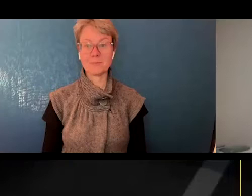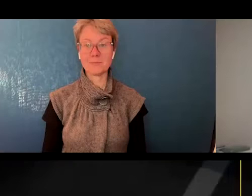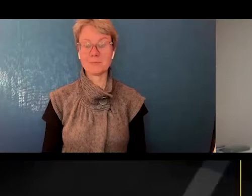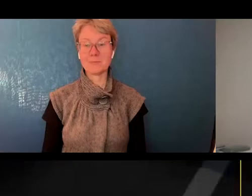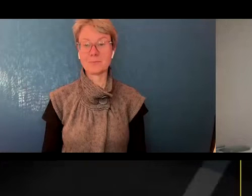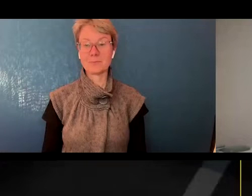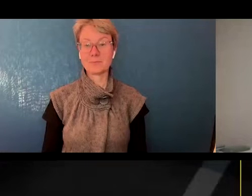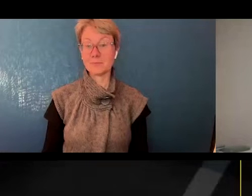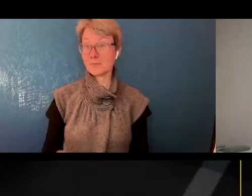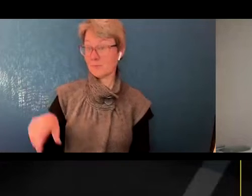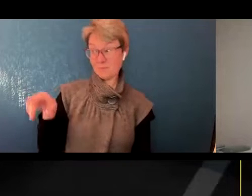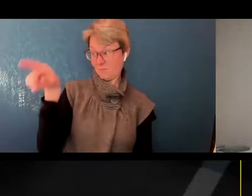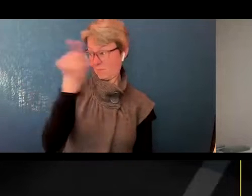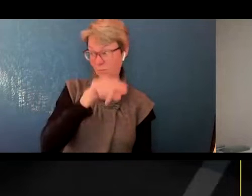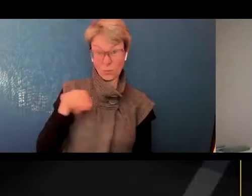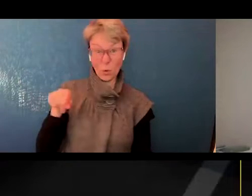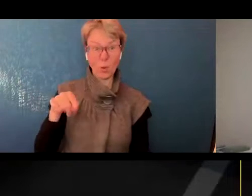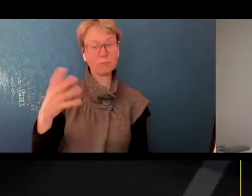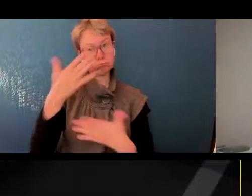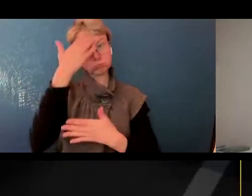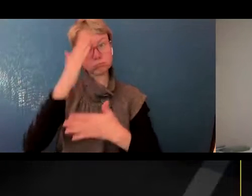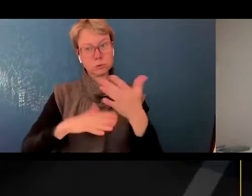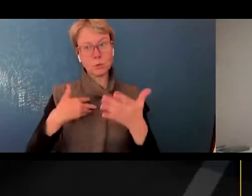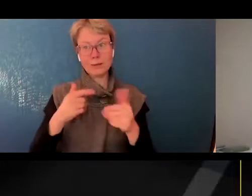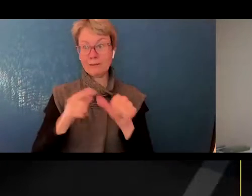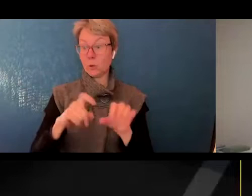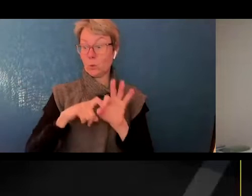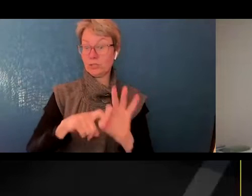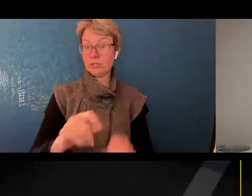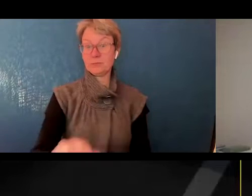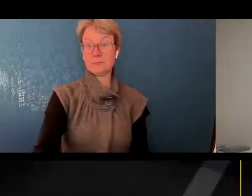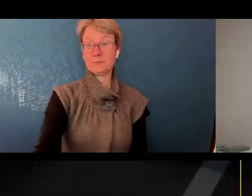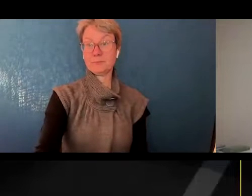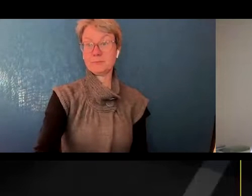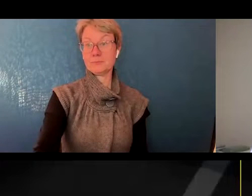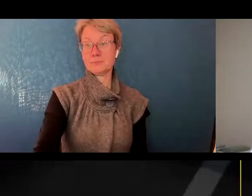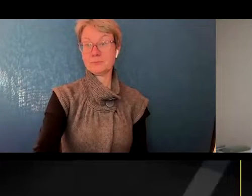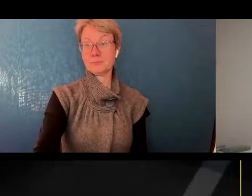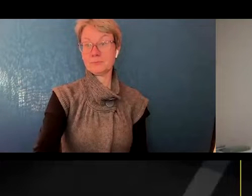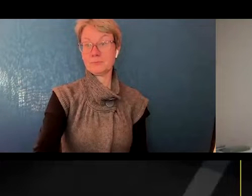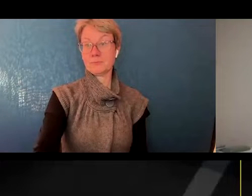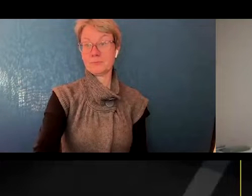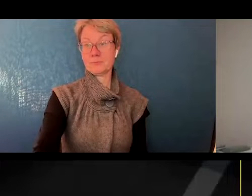looking forward to answering your questions um the purpose of the webinar is to help make the legal